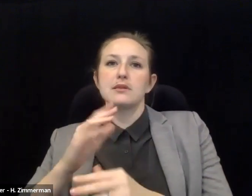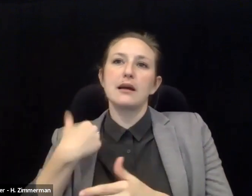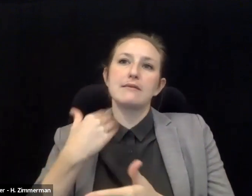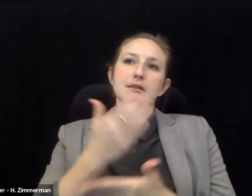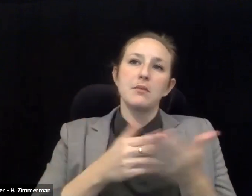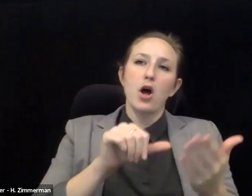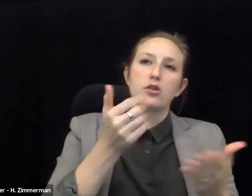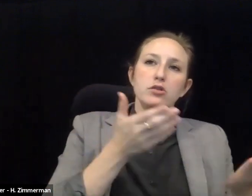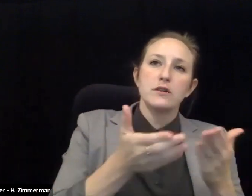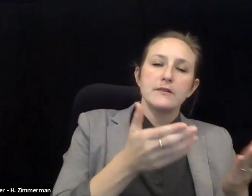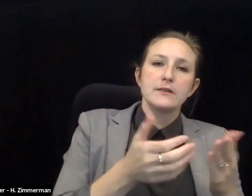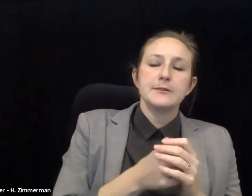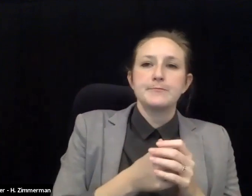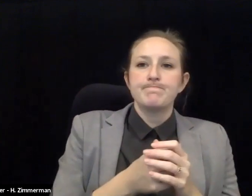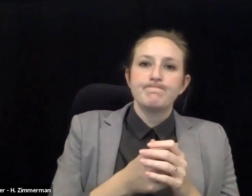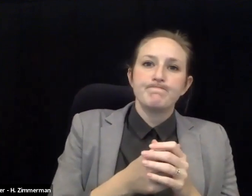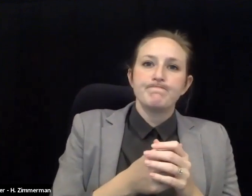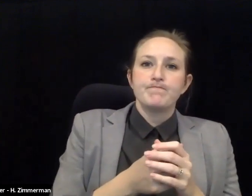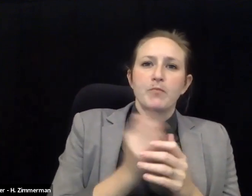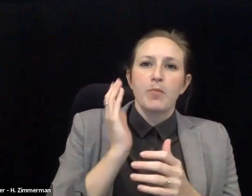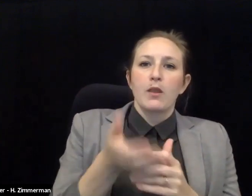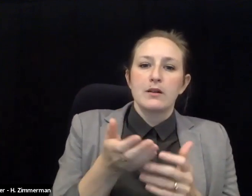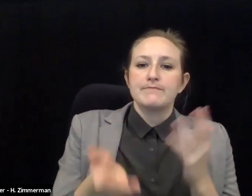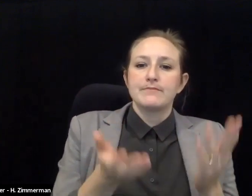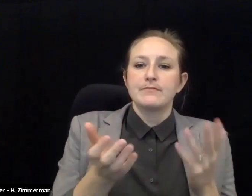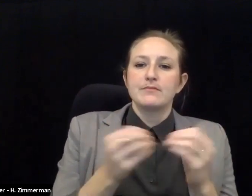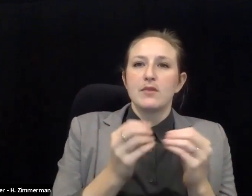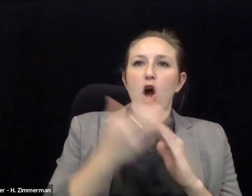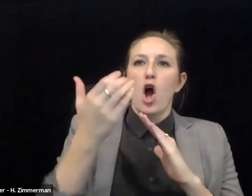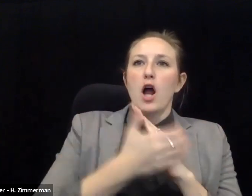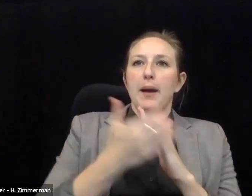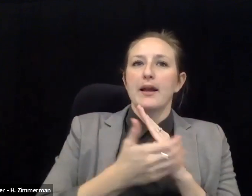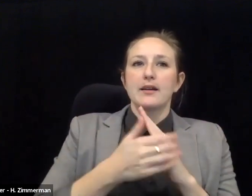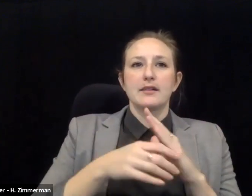will are more like automatic note takers. So I'm not really sure that it's